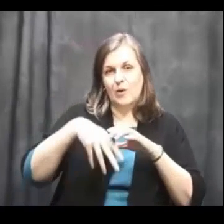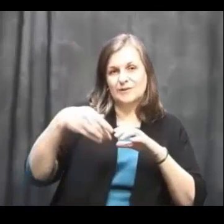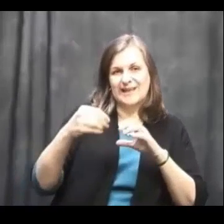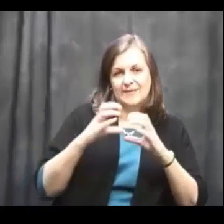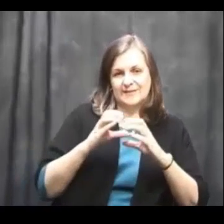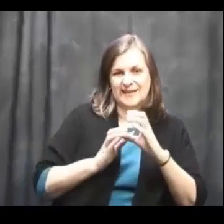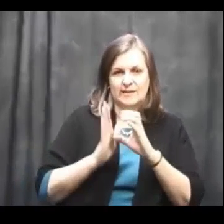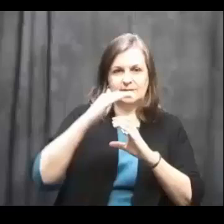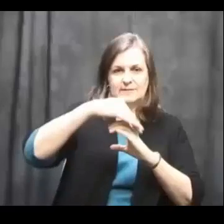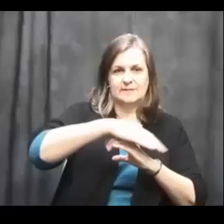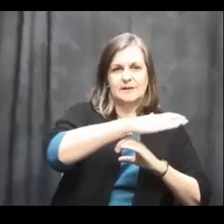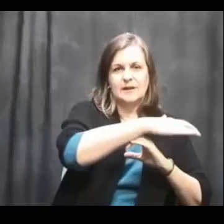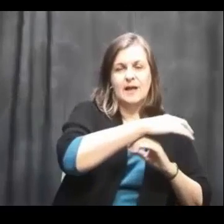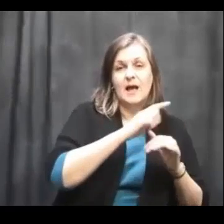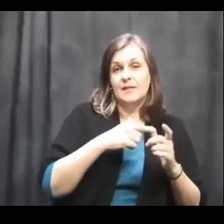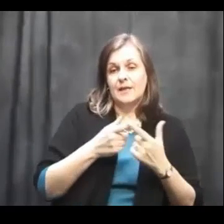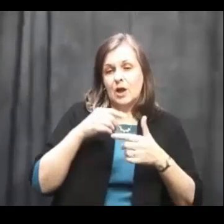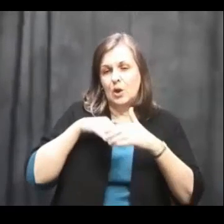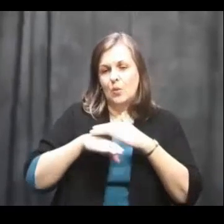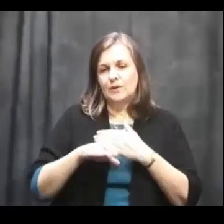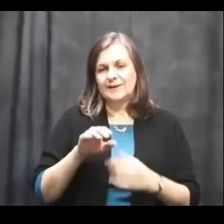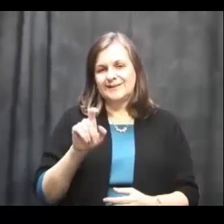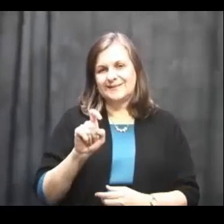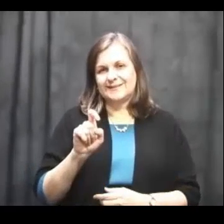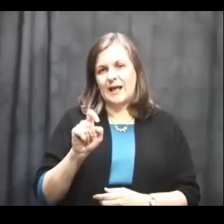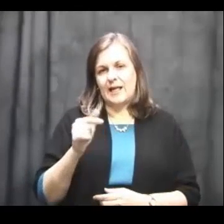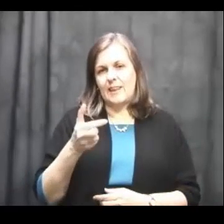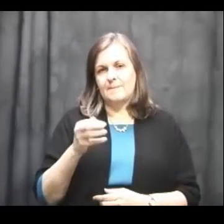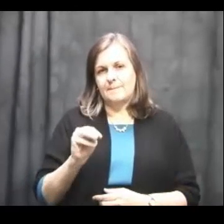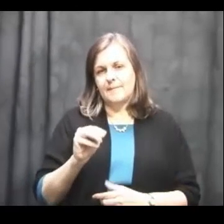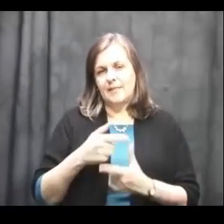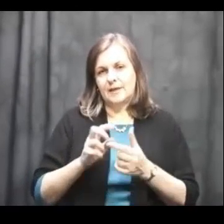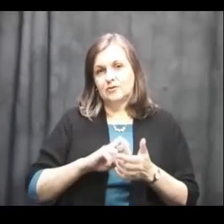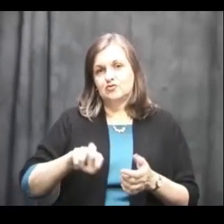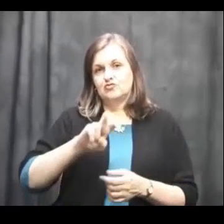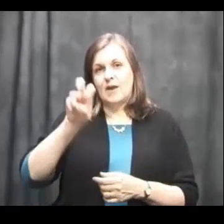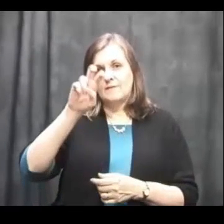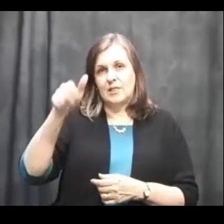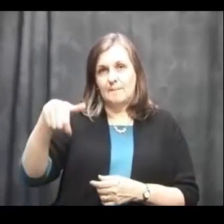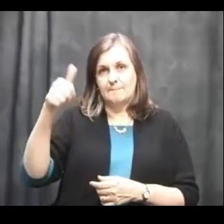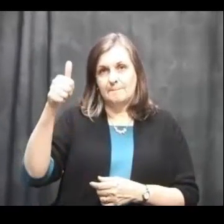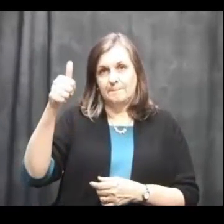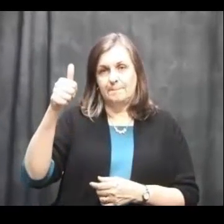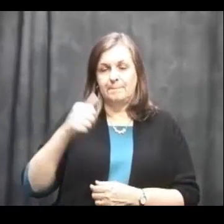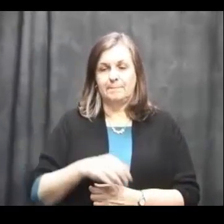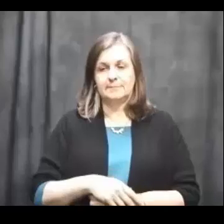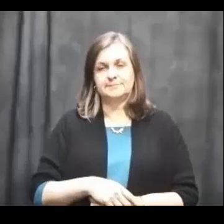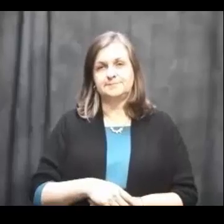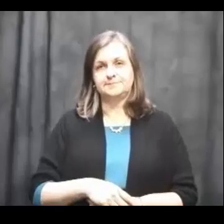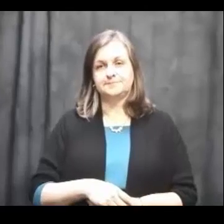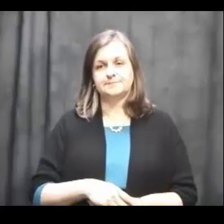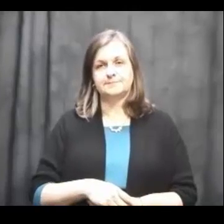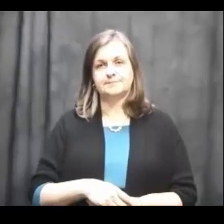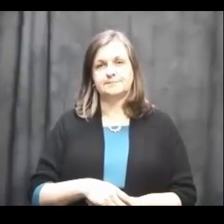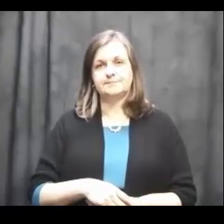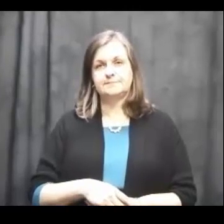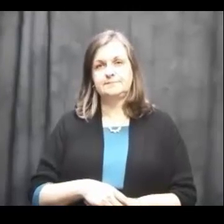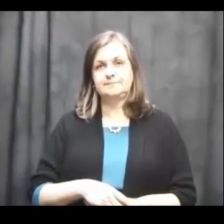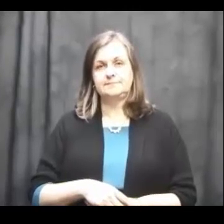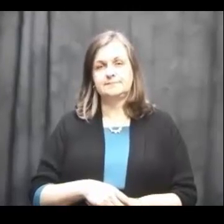route and actually move into that xylem and move up plant so